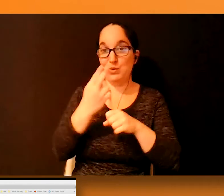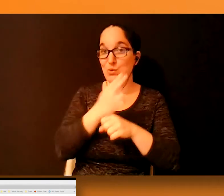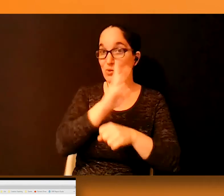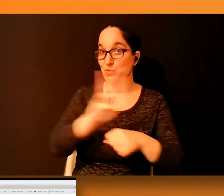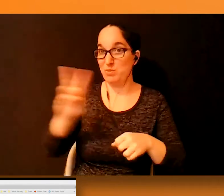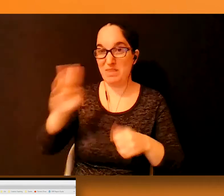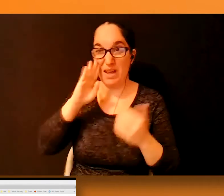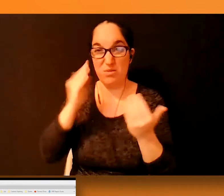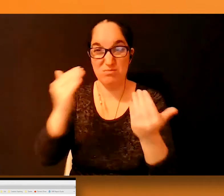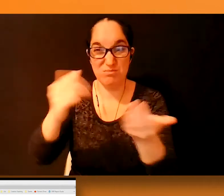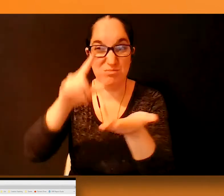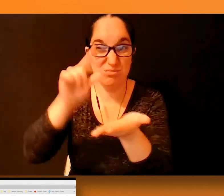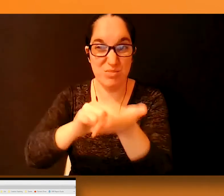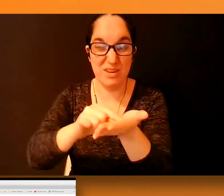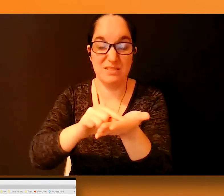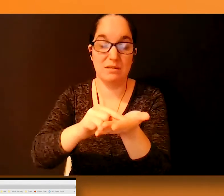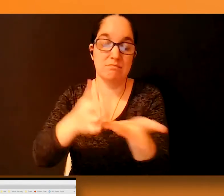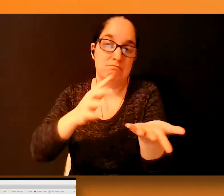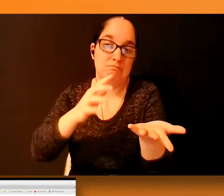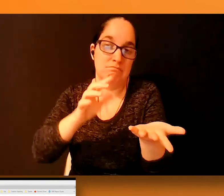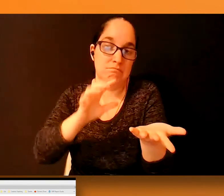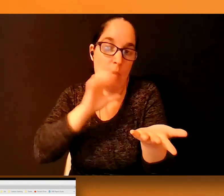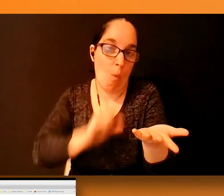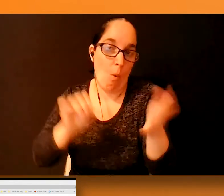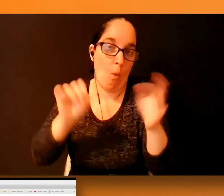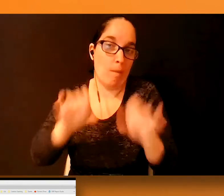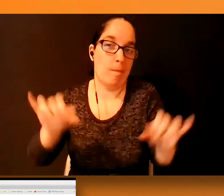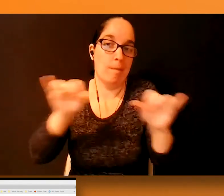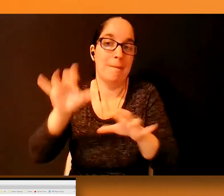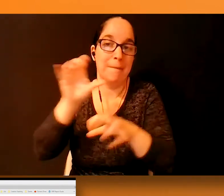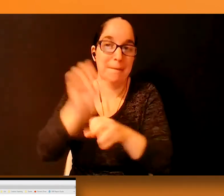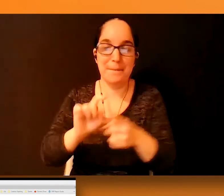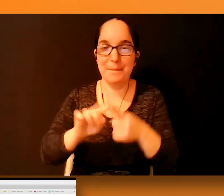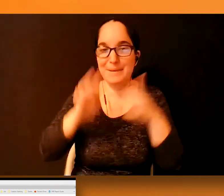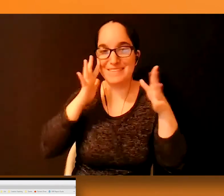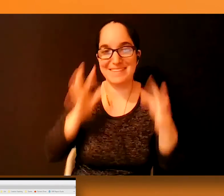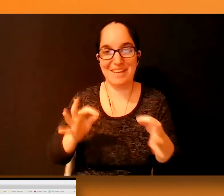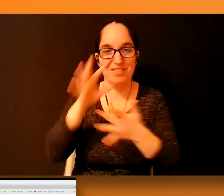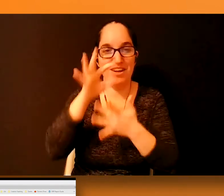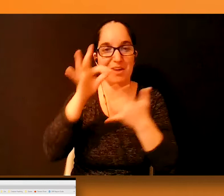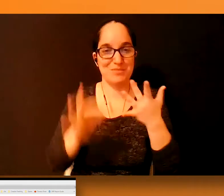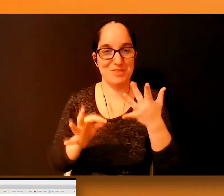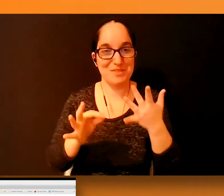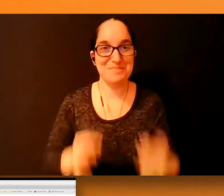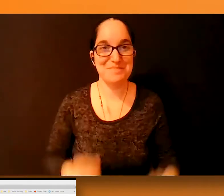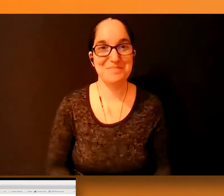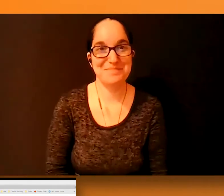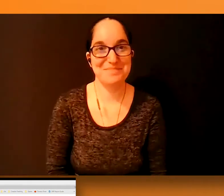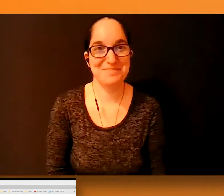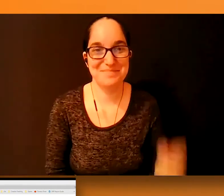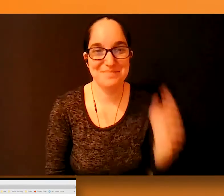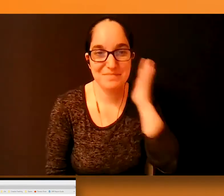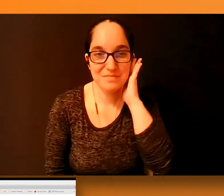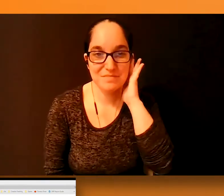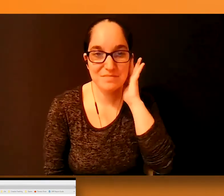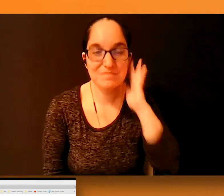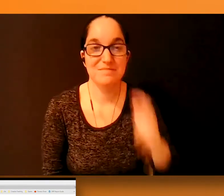I typically have just printed them out. Maybe that's kind of old school, but it's an option for sure.